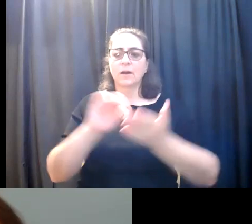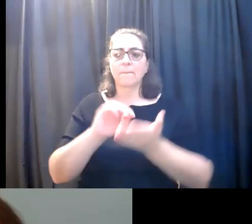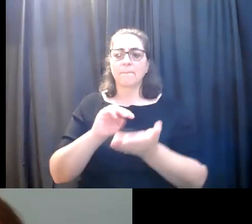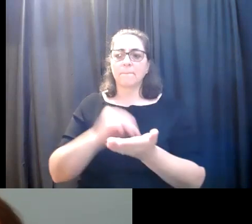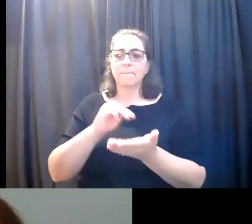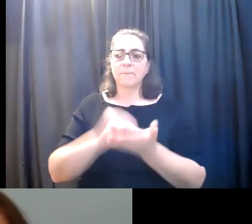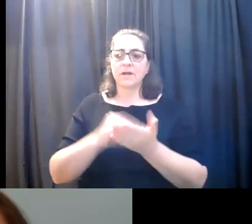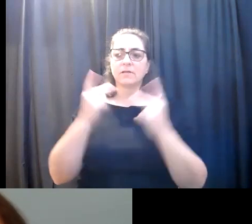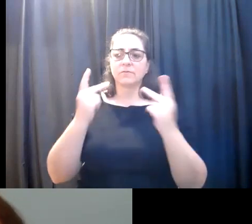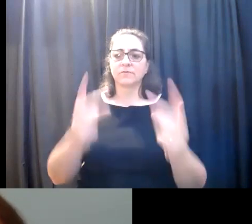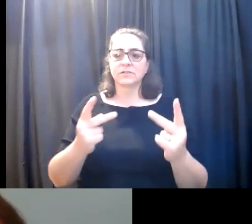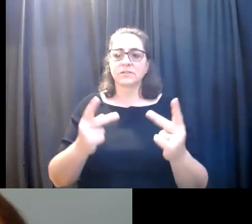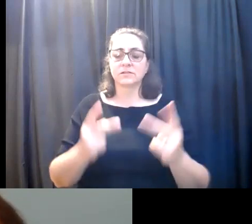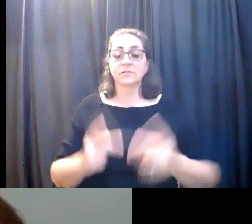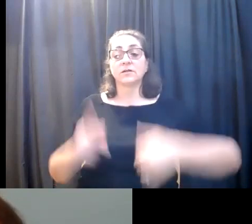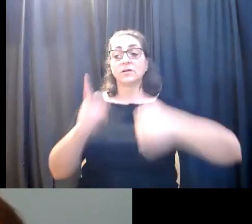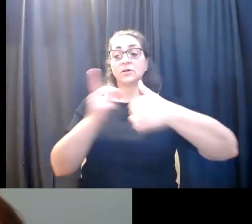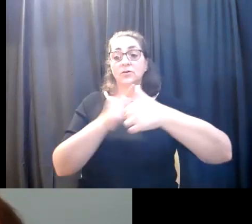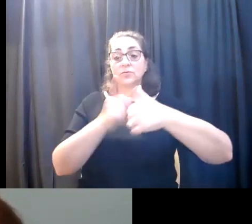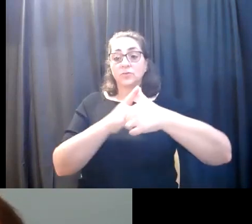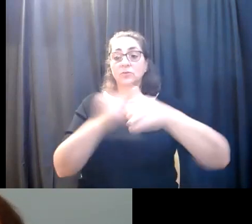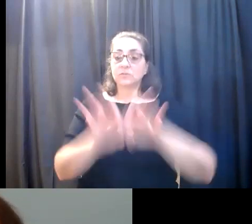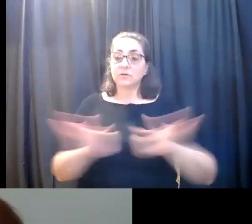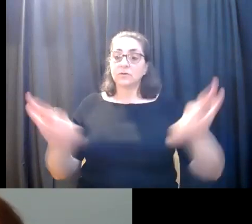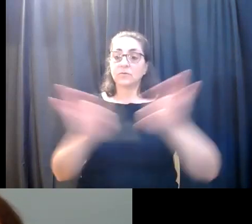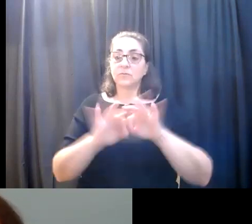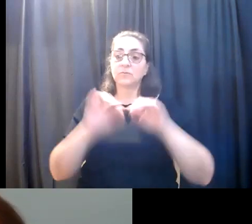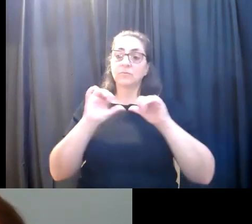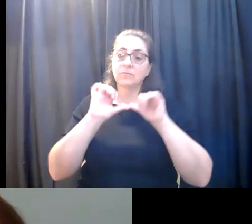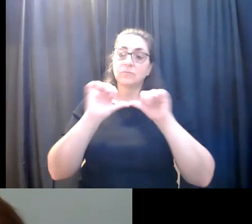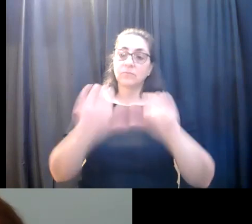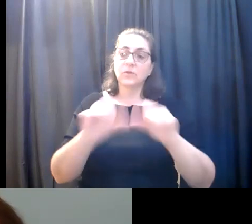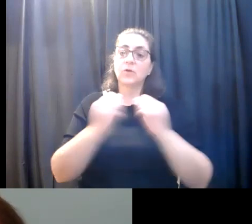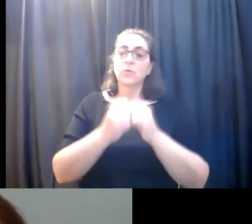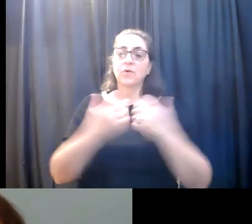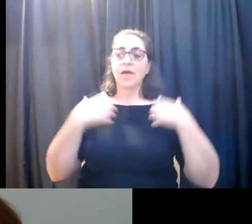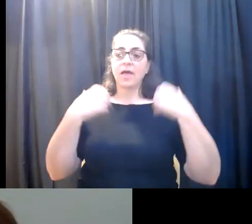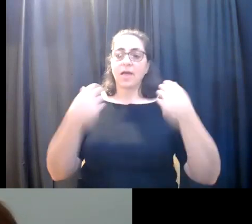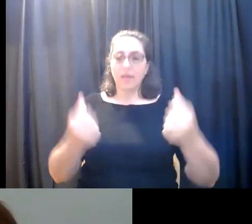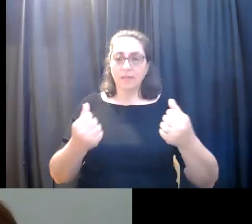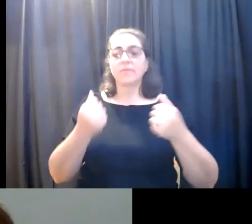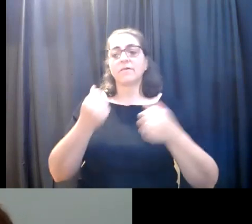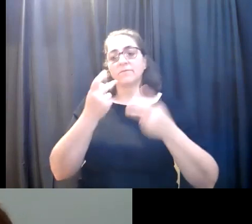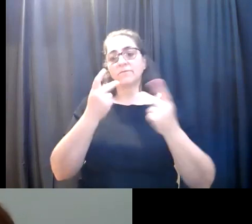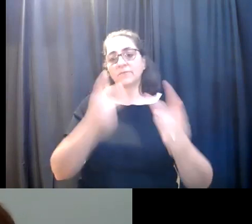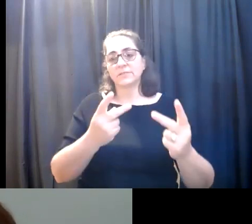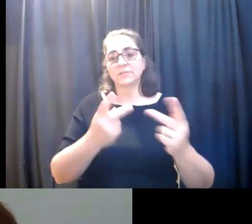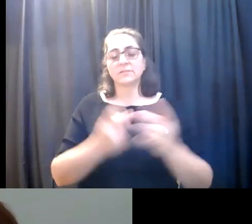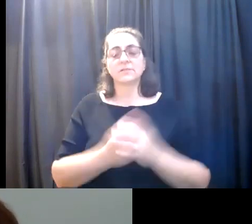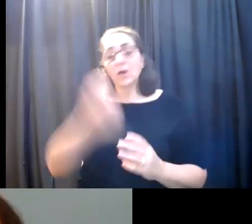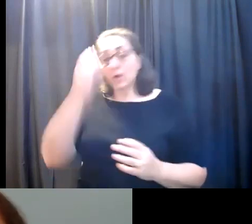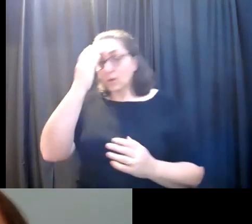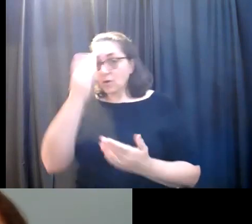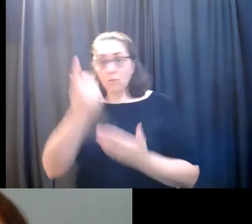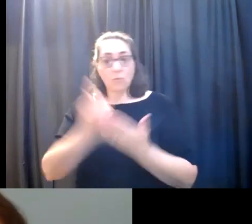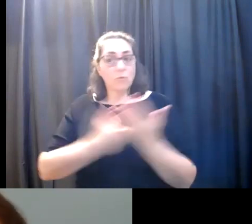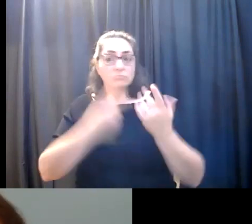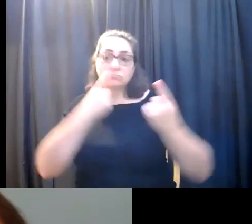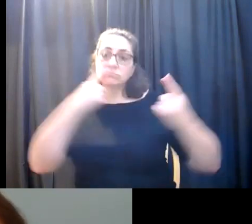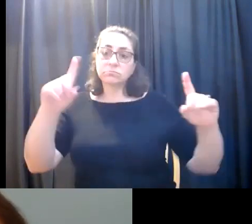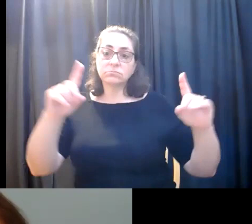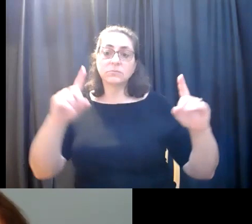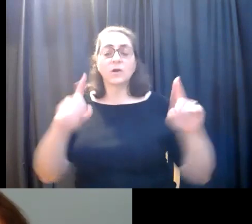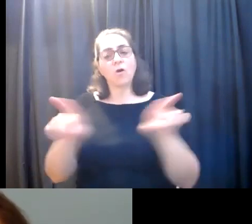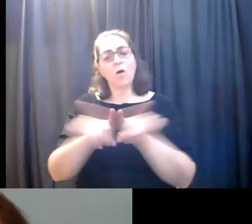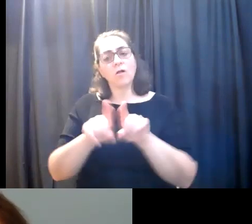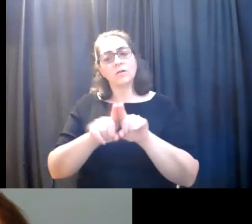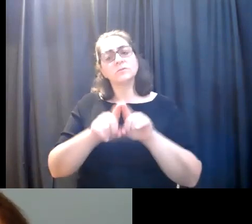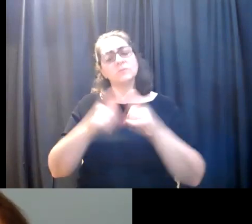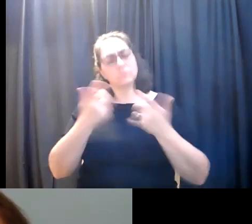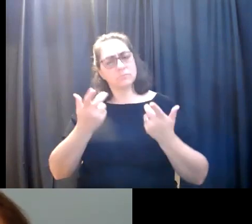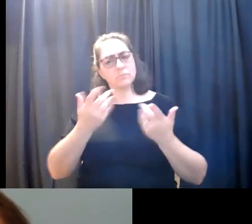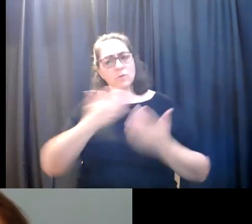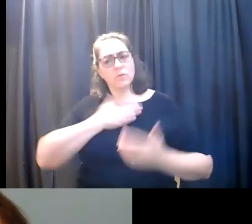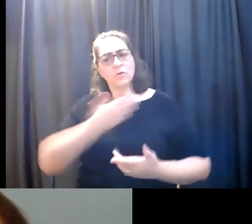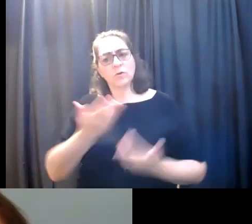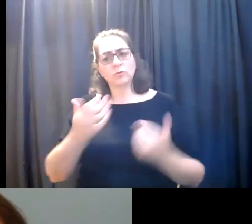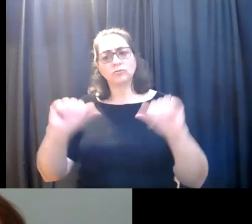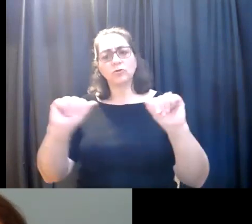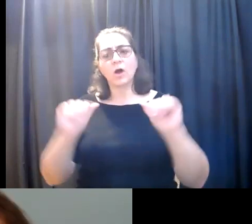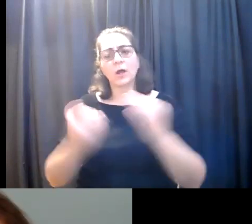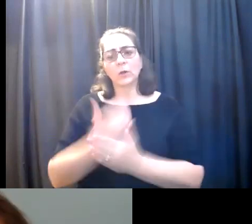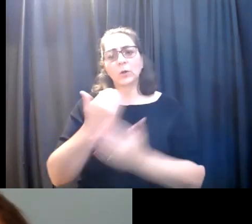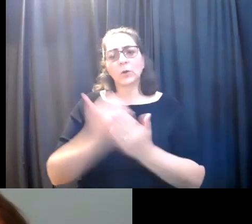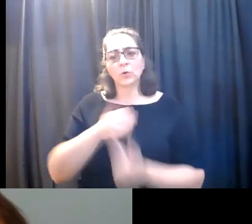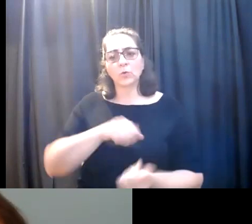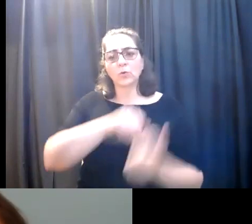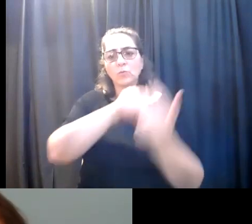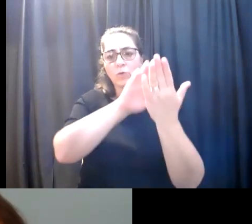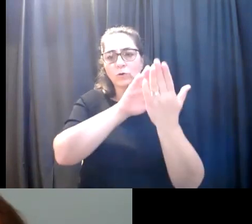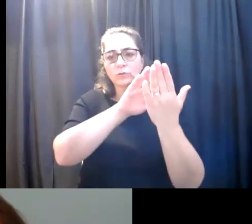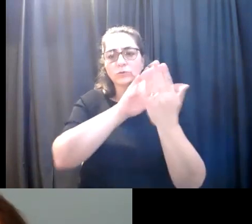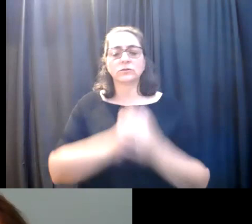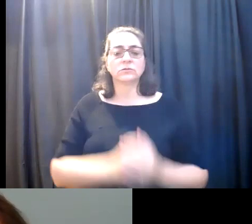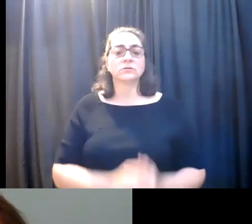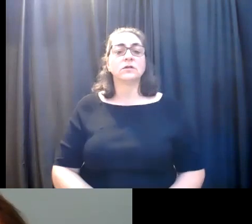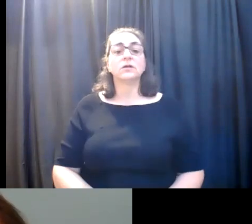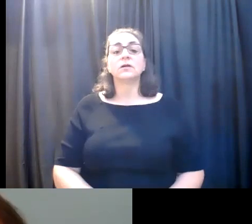First, Dr. Rennert, this would be best for you. I'm in charge of my family's health care and I